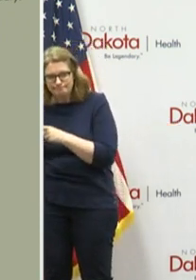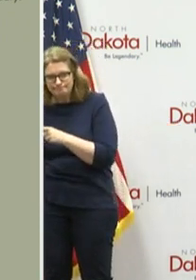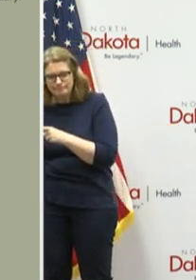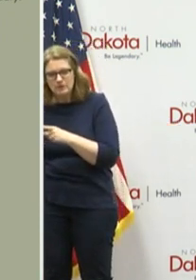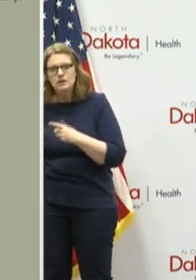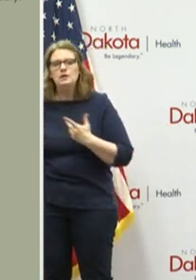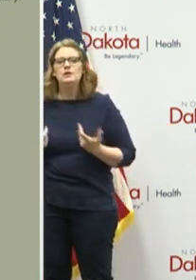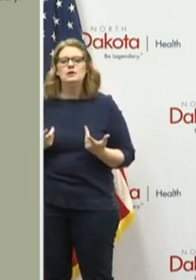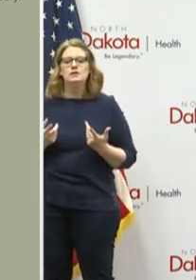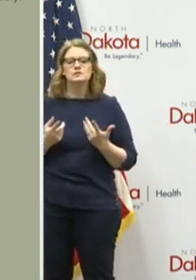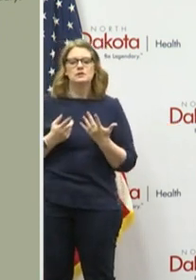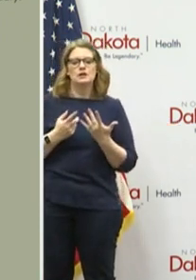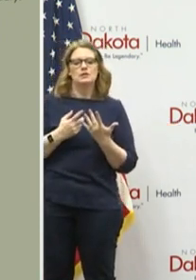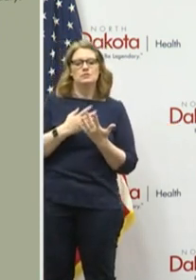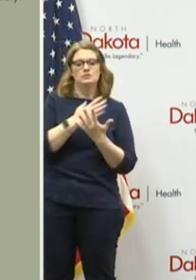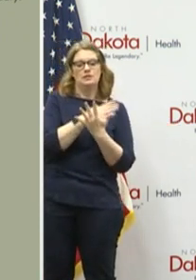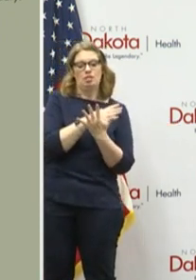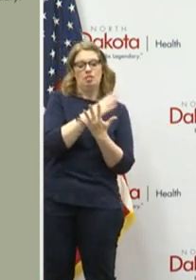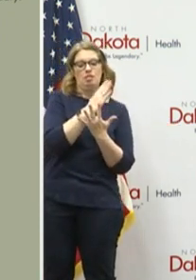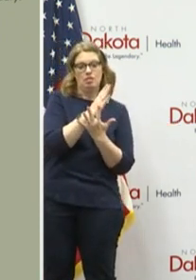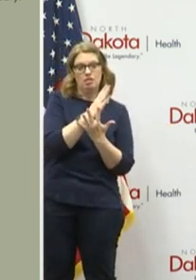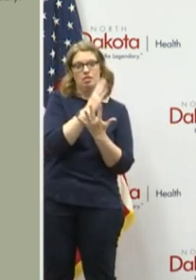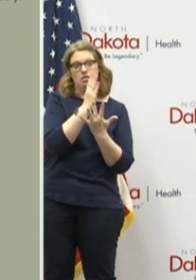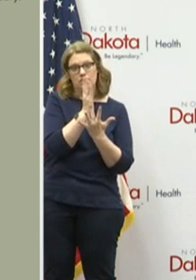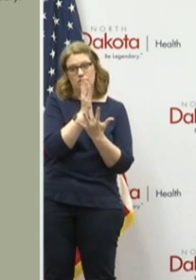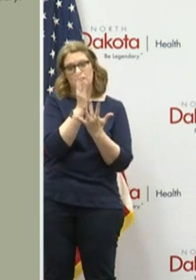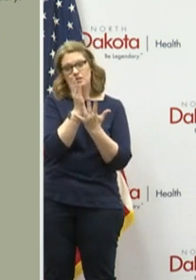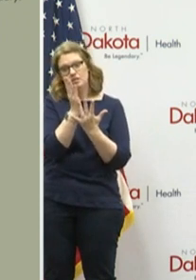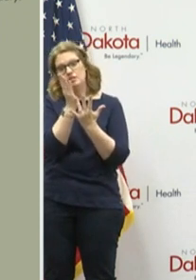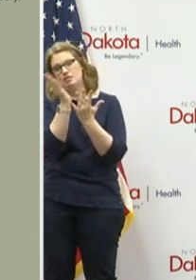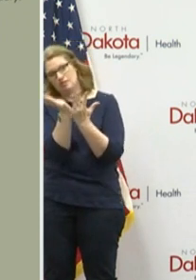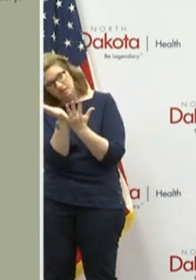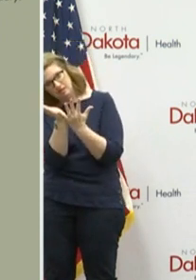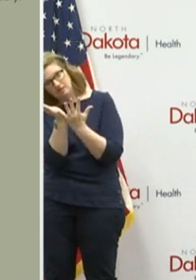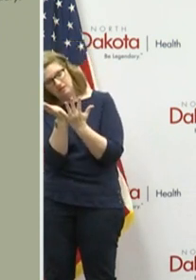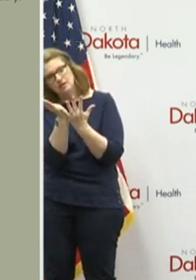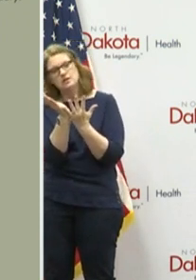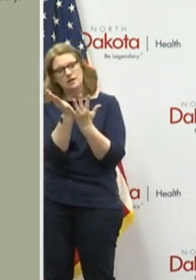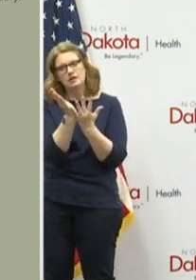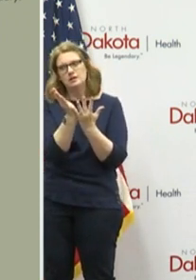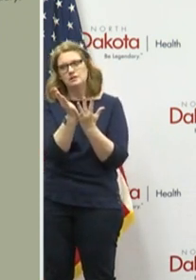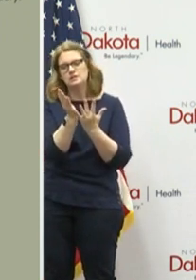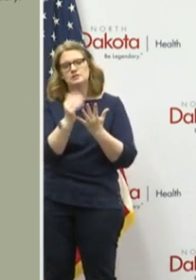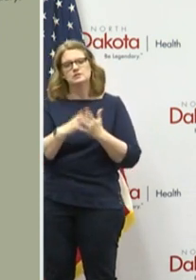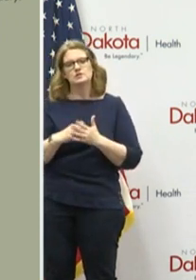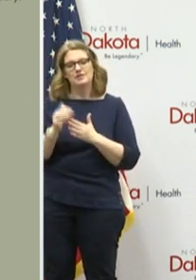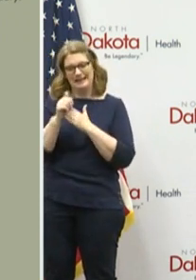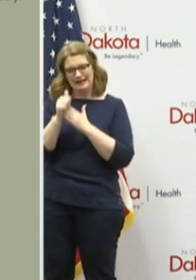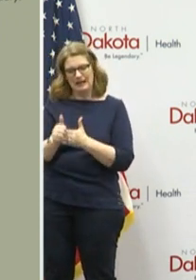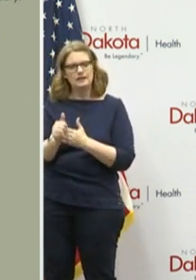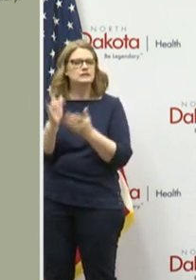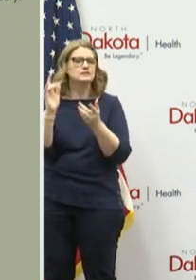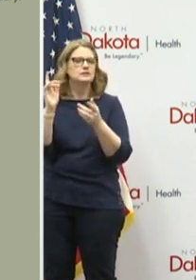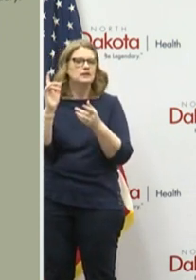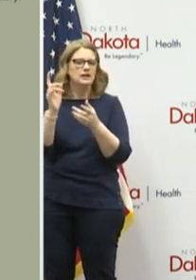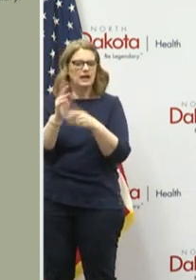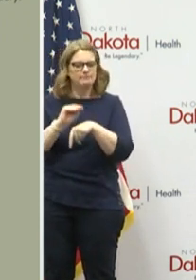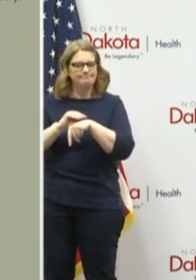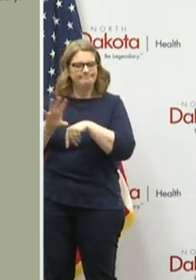ORDER 20206.7, THERE'S A SET OF GUIDELINES GENERALLY FOR BUSINESSES AND FOR SPECIFIC INDUSTRIES, SO WHEN WE MOVE FROM